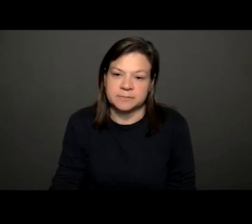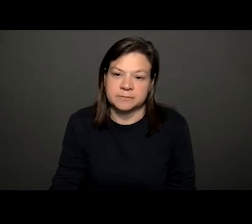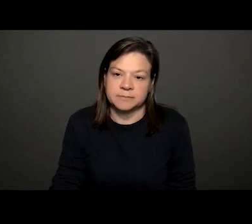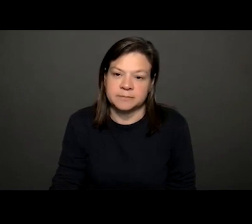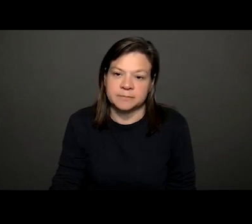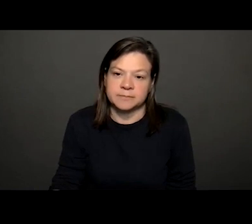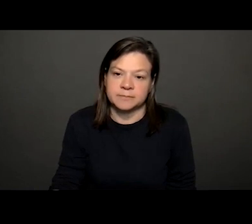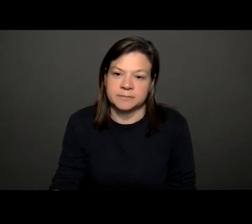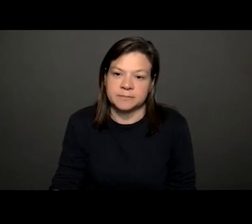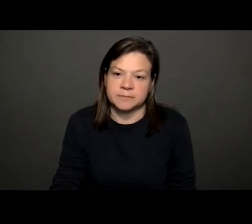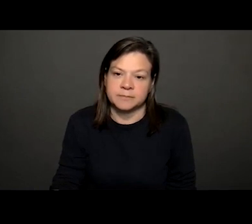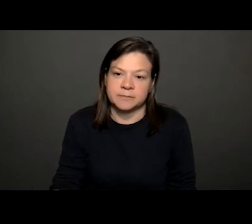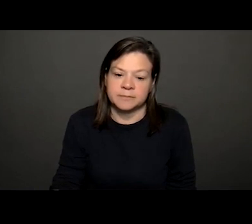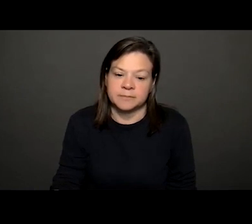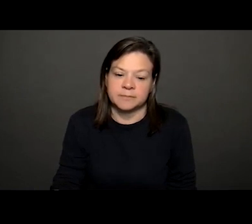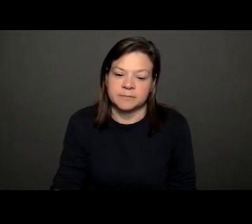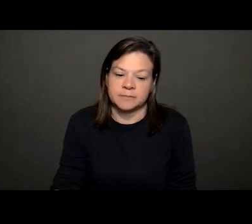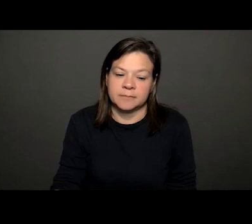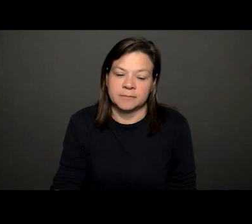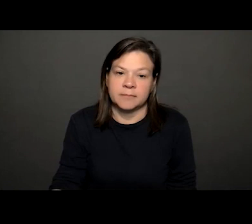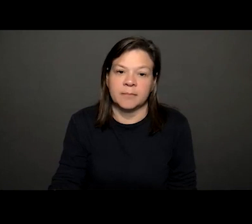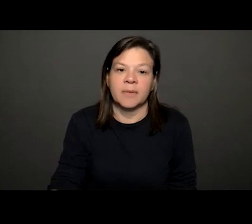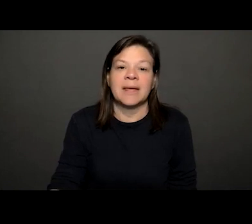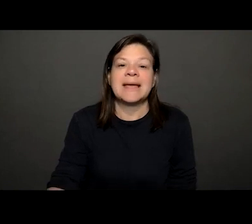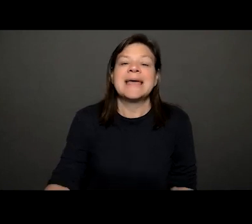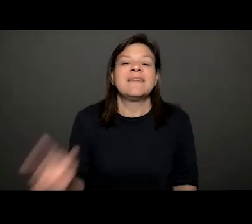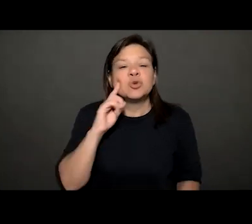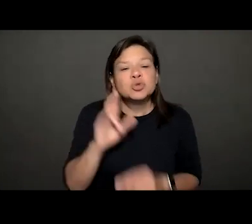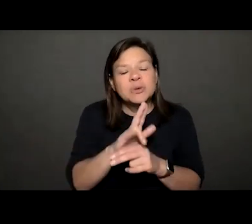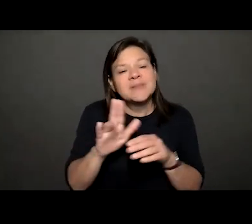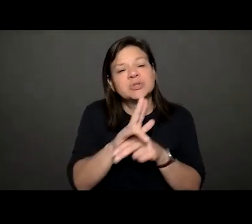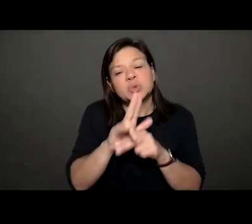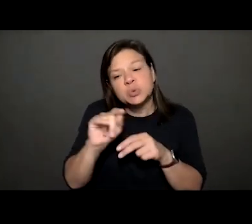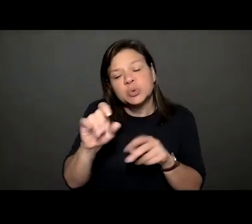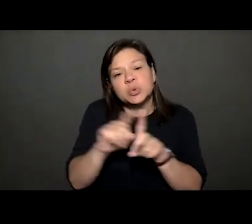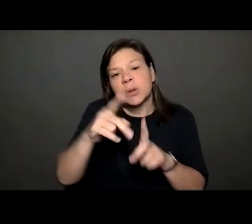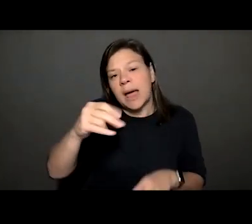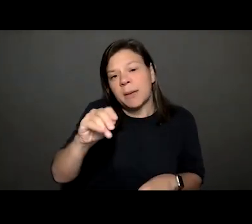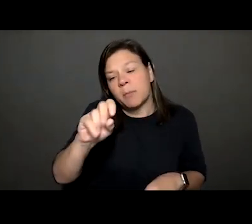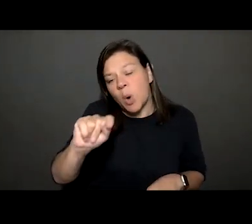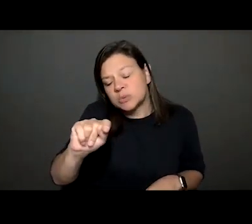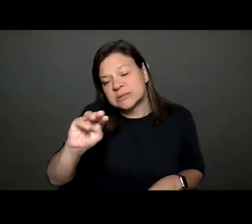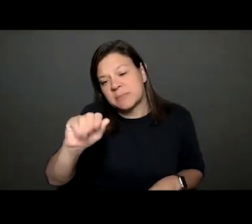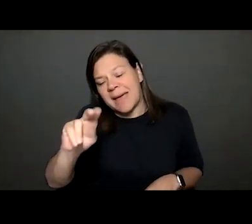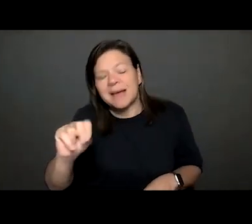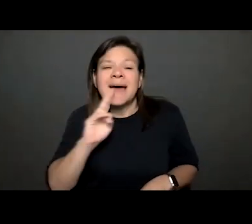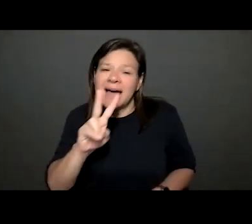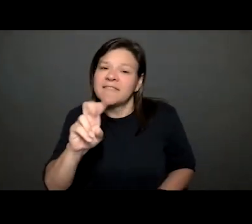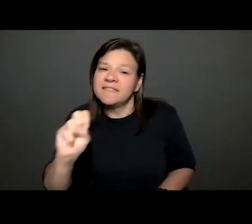LIKE POSTMAN. THERE IS A VS CODE EXTENSION THAT DOES ABOUT THE SAME THING AS WELL.